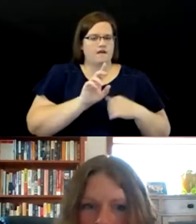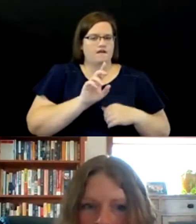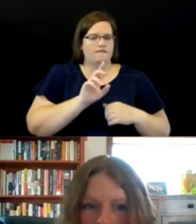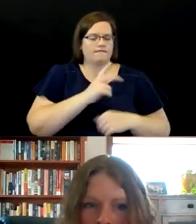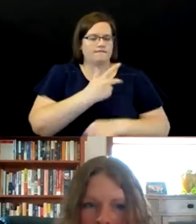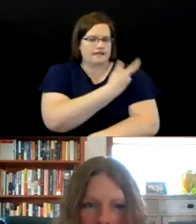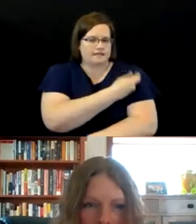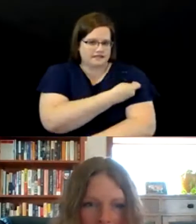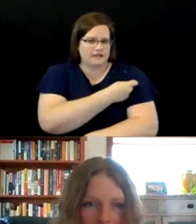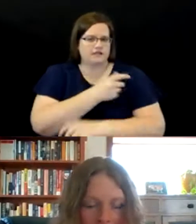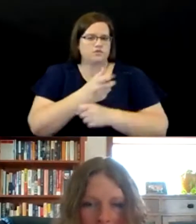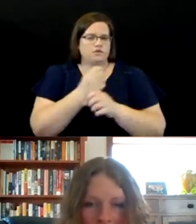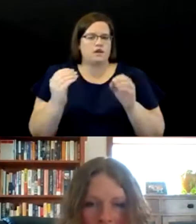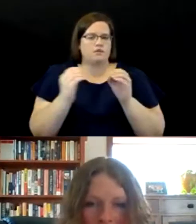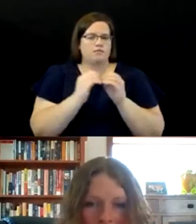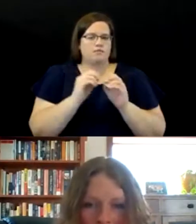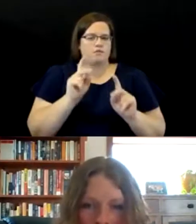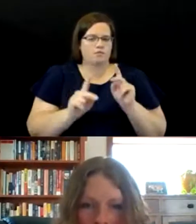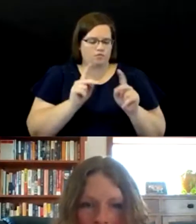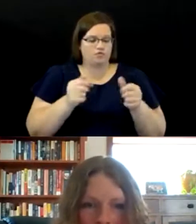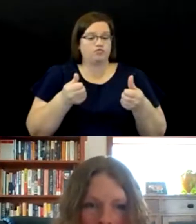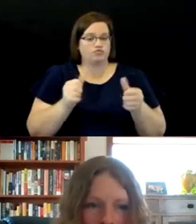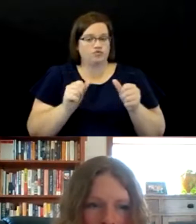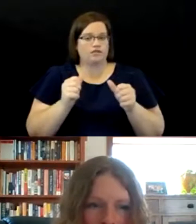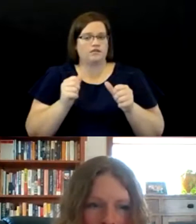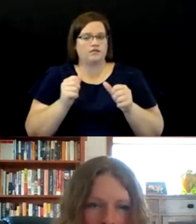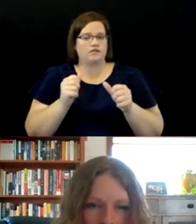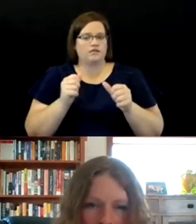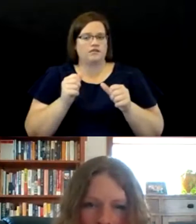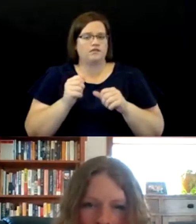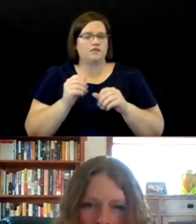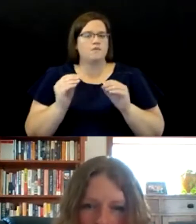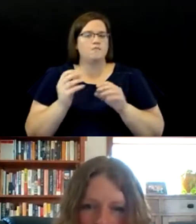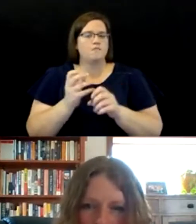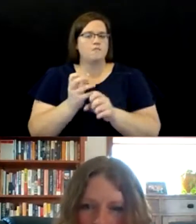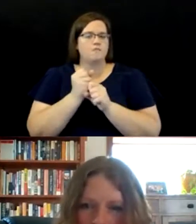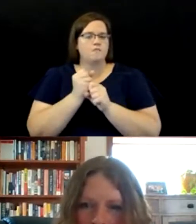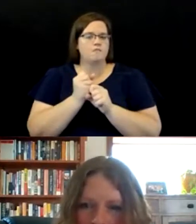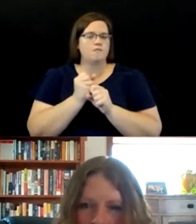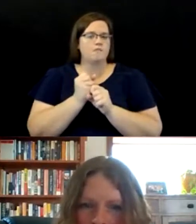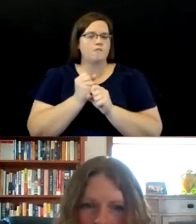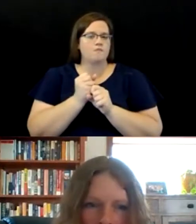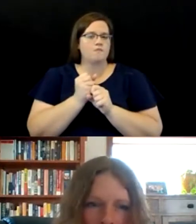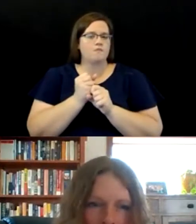people try and get -- like people do not give